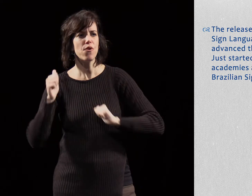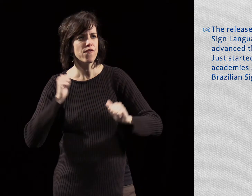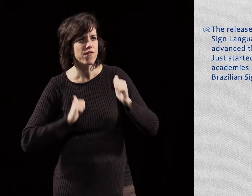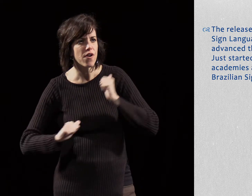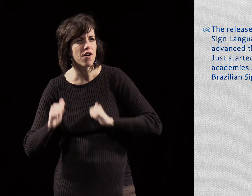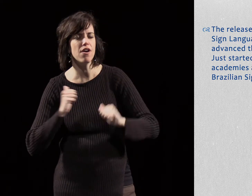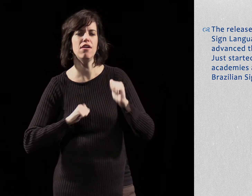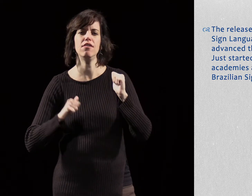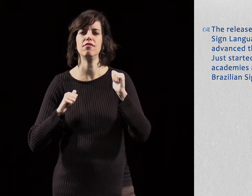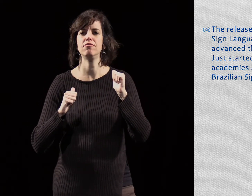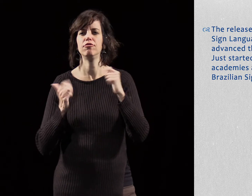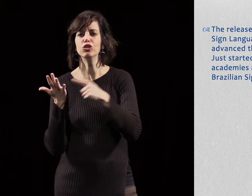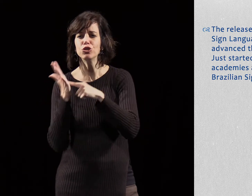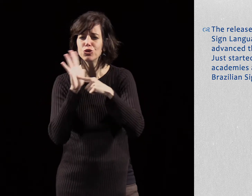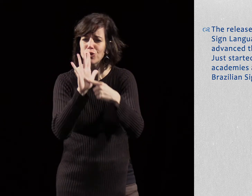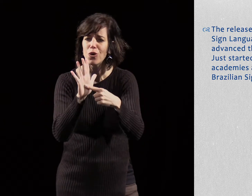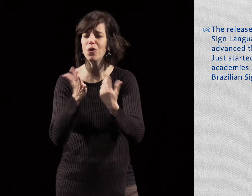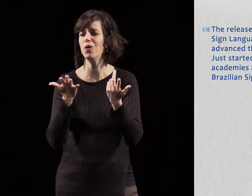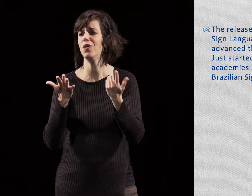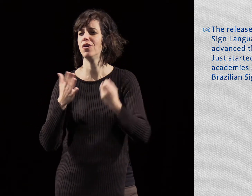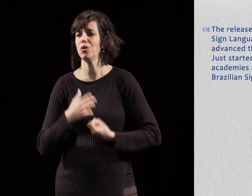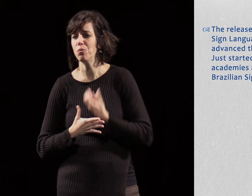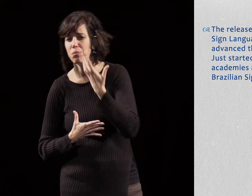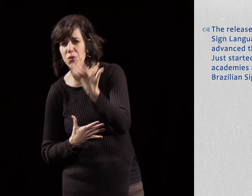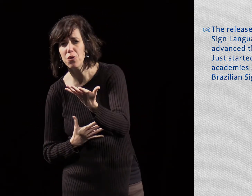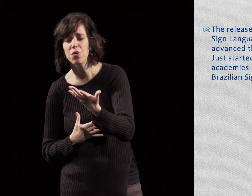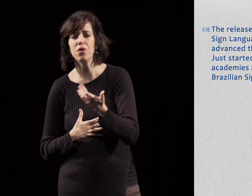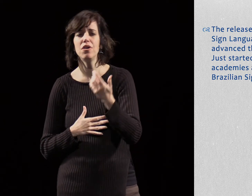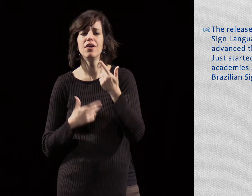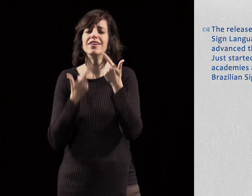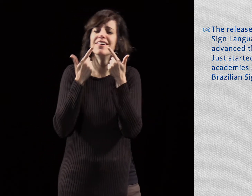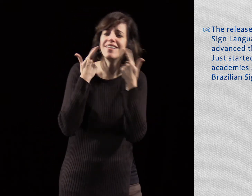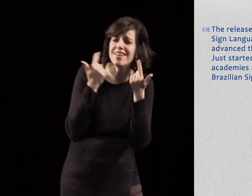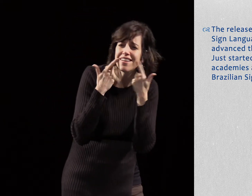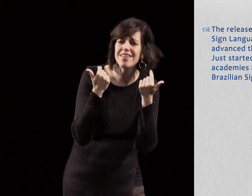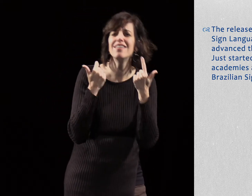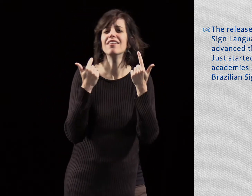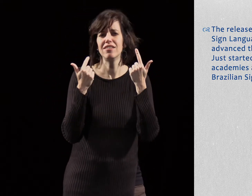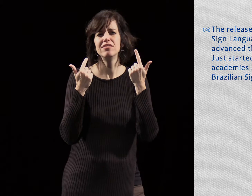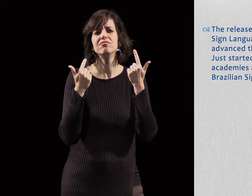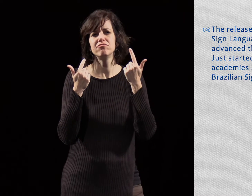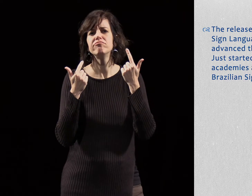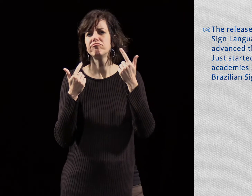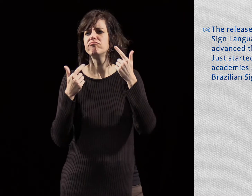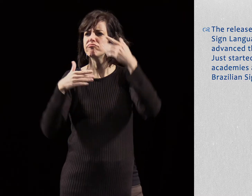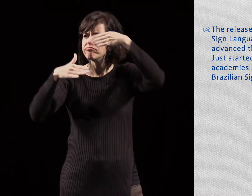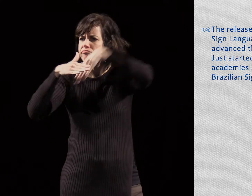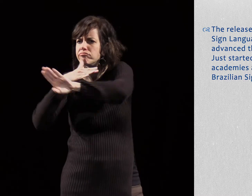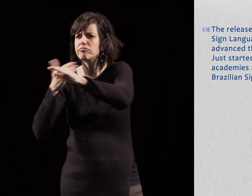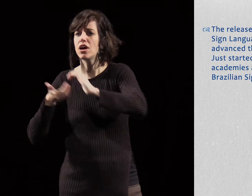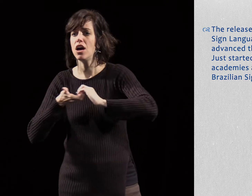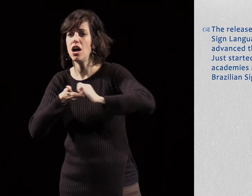of performances, poetry, comedy,